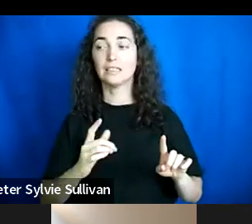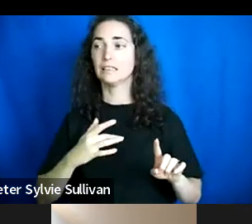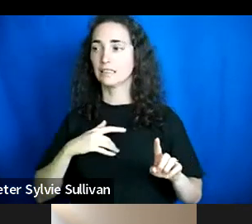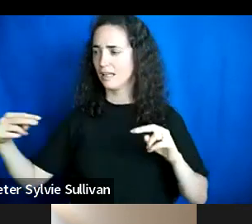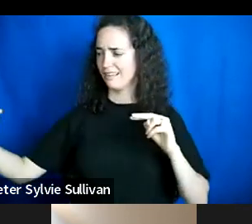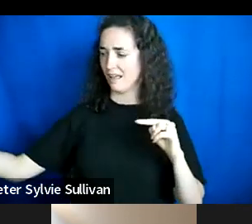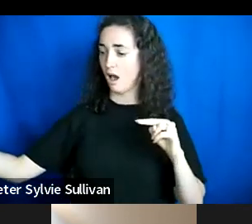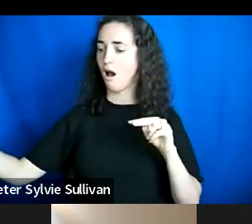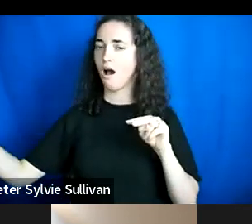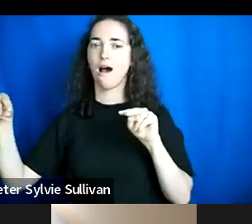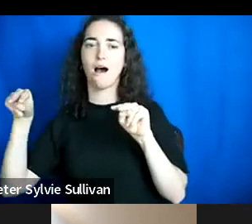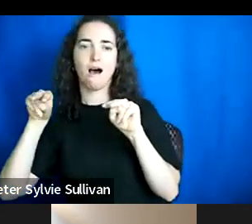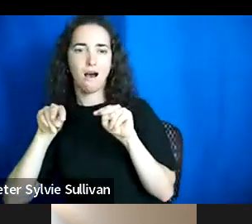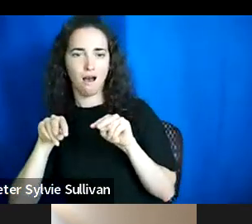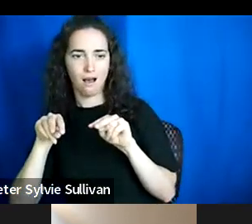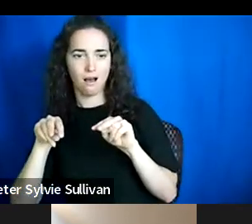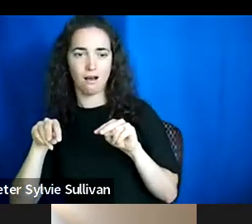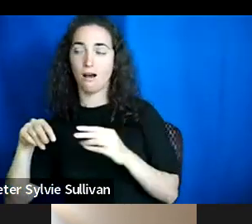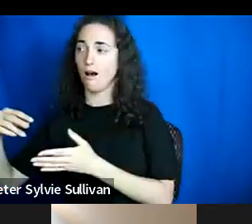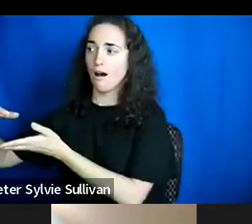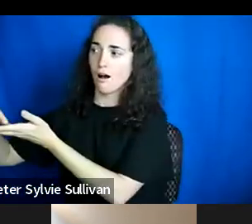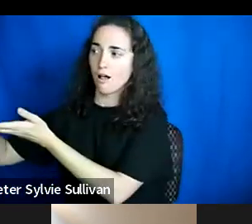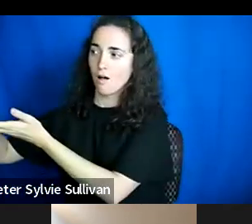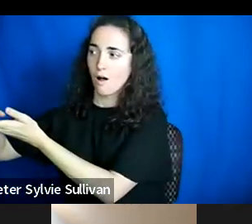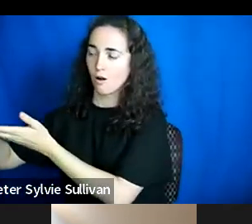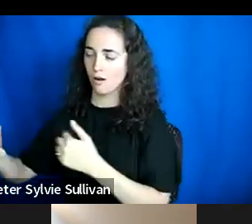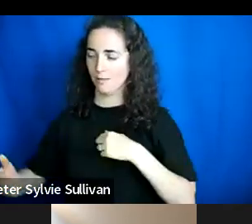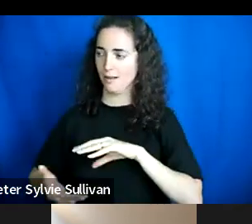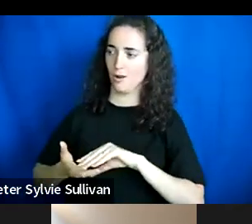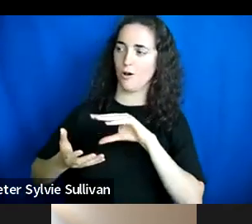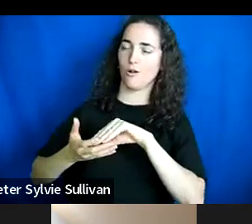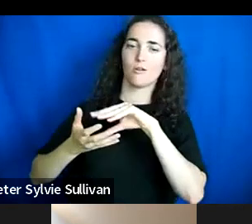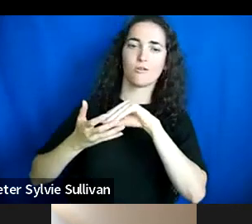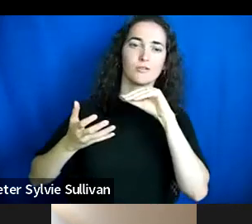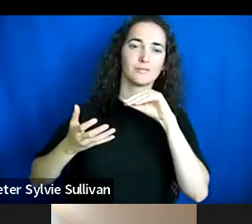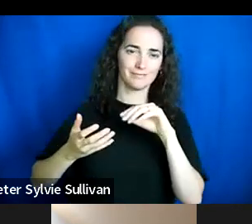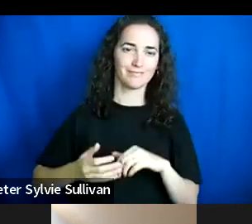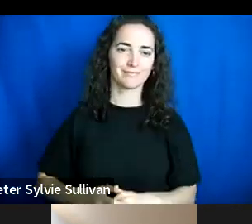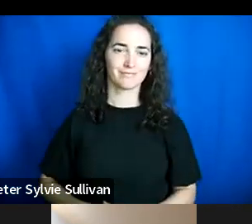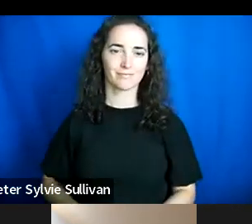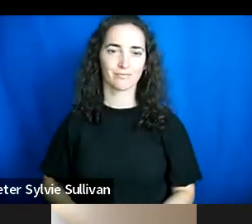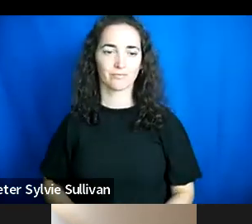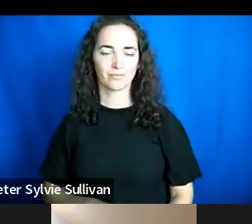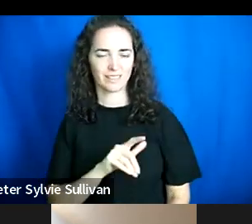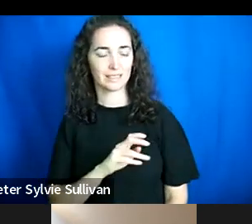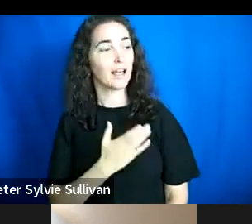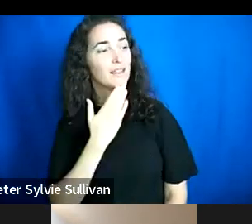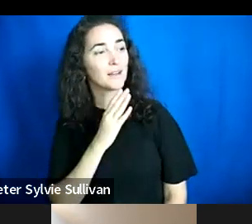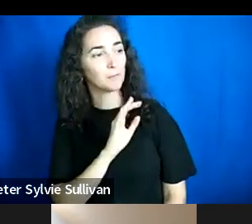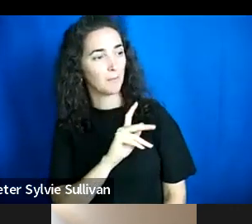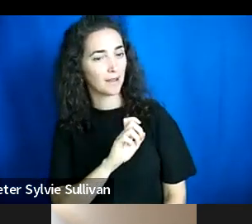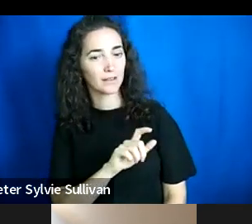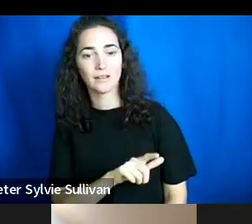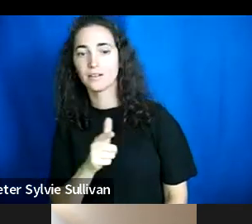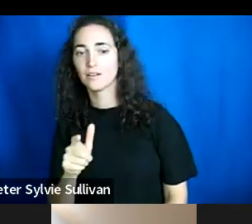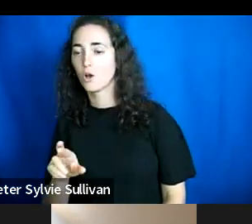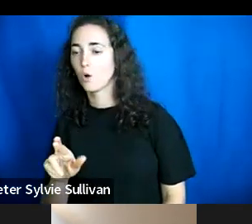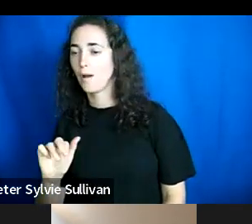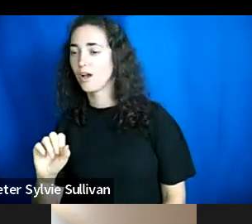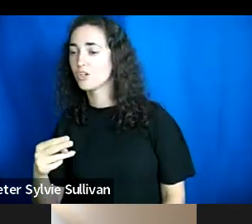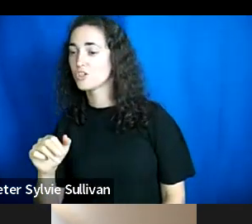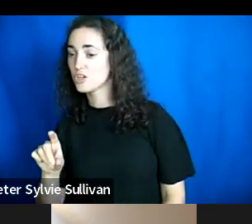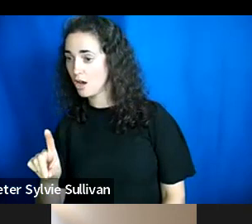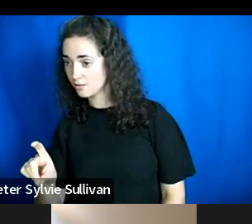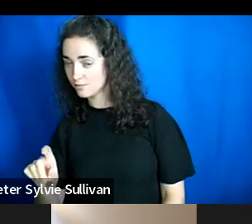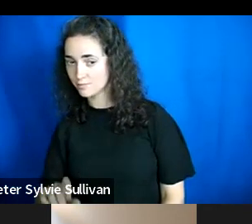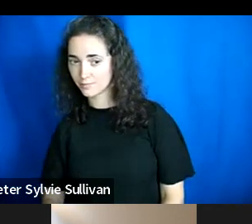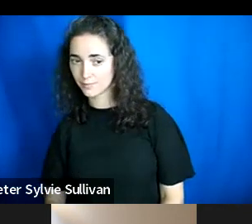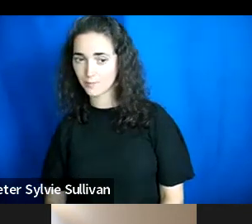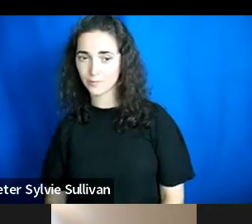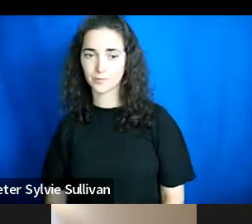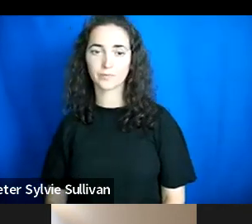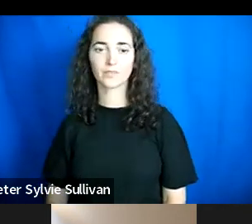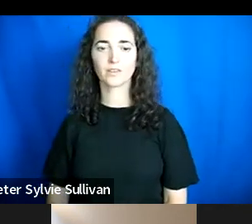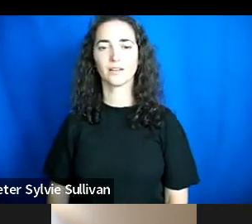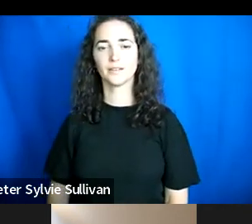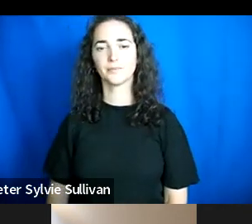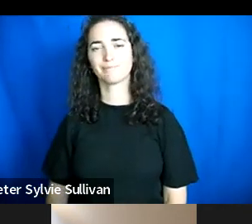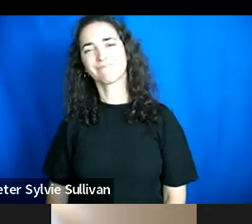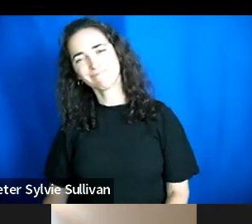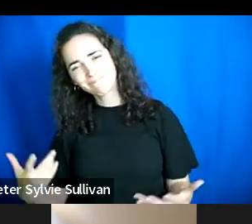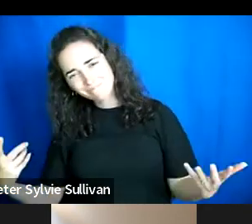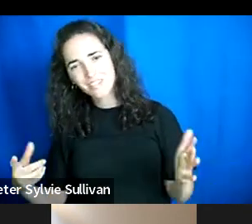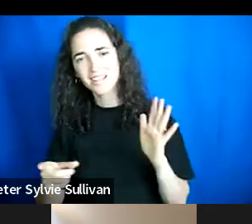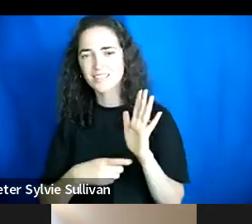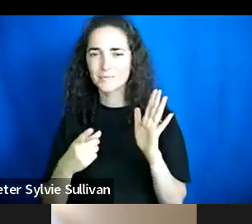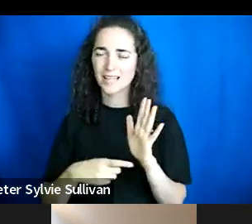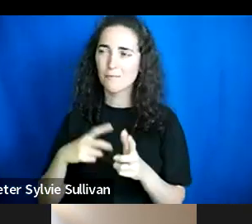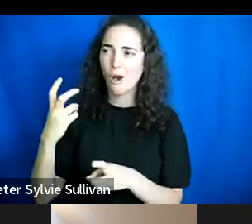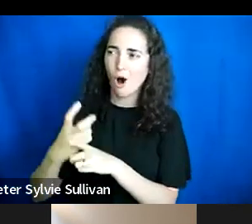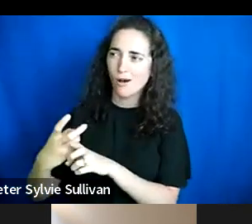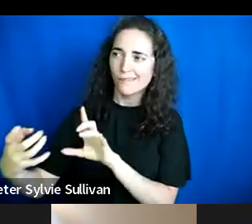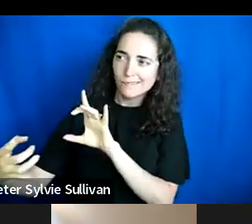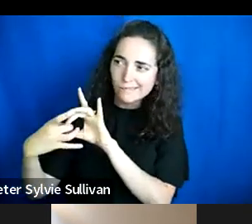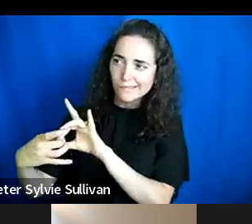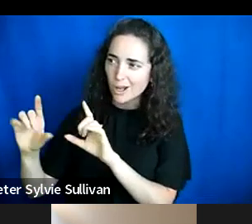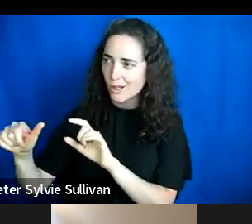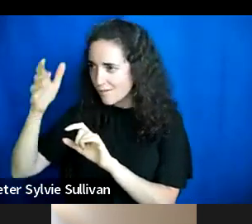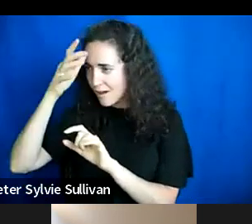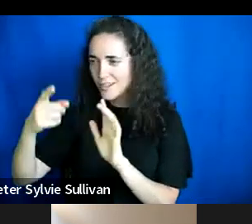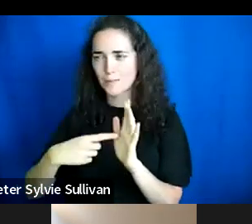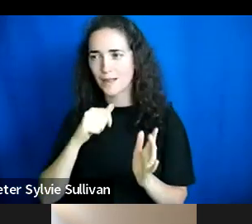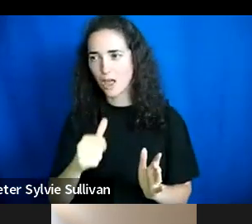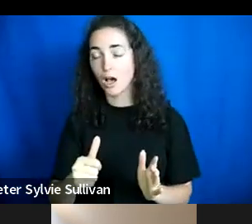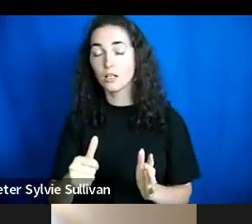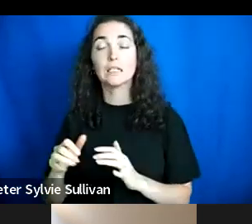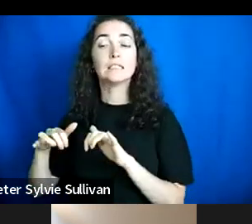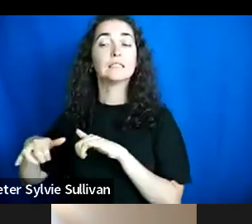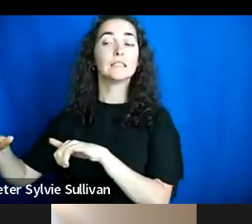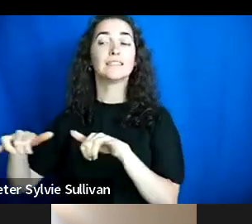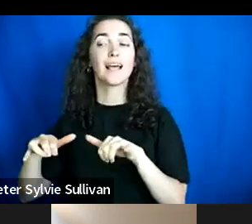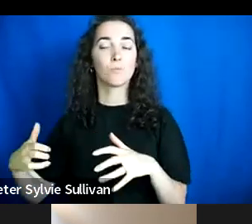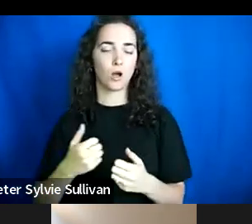You know education wise for both of us sometimes thank you mike we're shot sometimes it's harder to relate sometime is not, I mean, I mean, as far as we all connected by love for our child so that opens up a